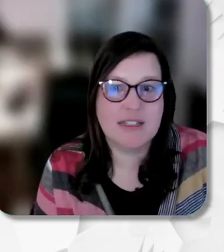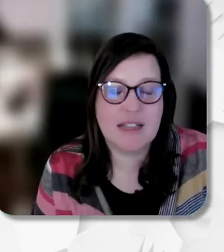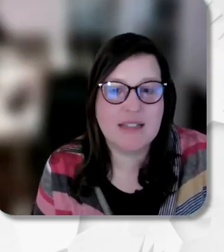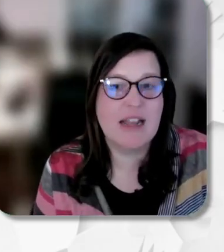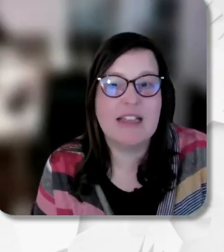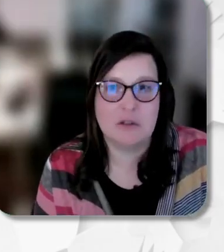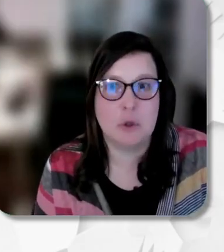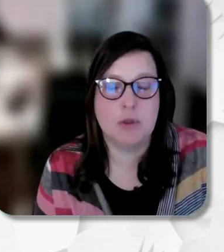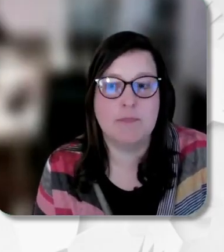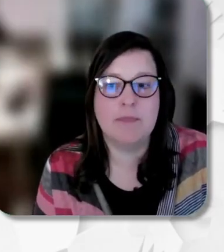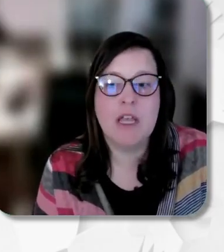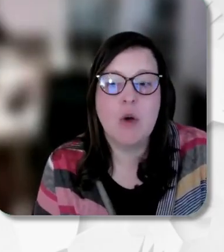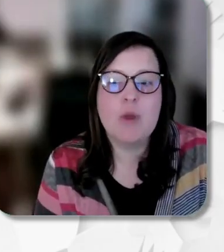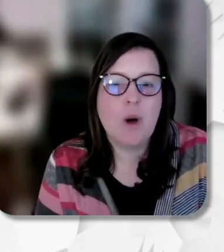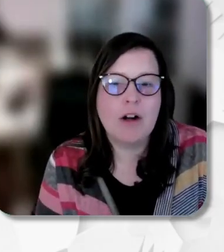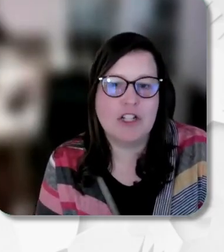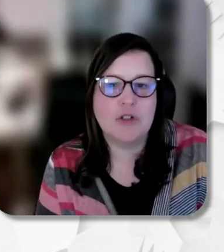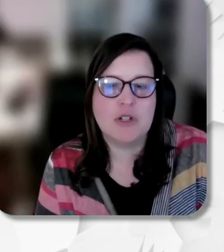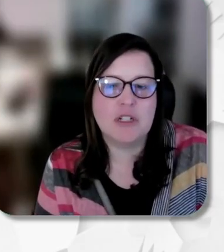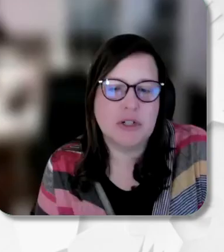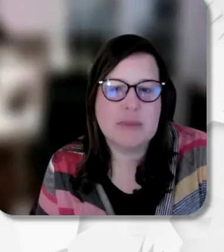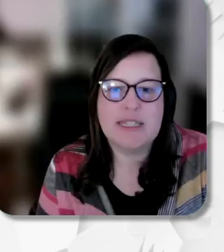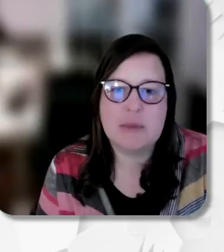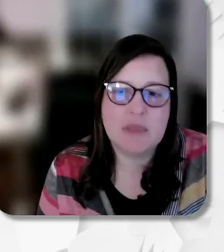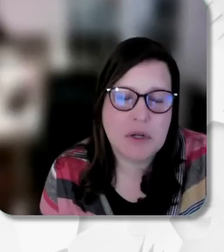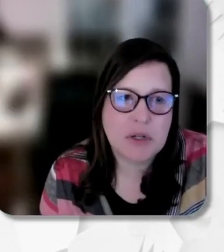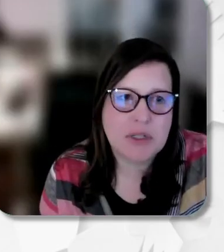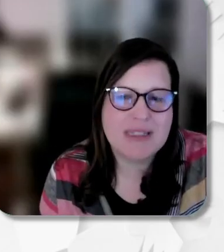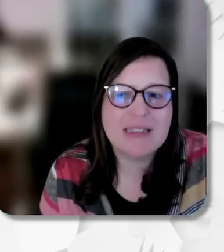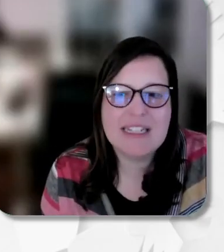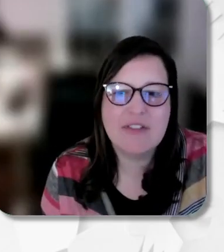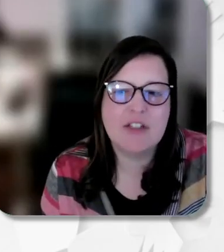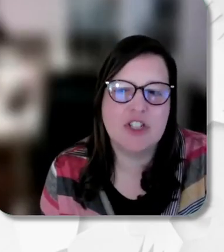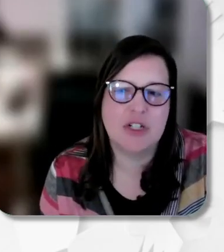success today in school. We want our children to learn to be deep thinkers to leave each year